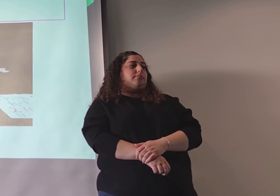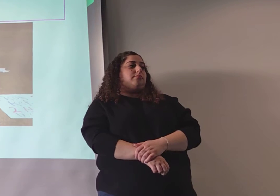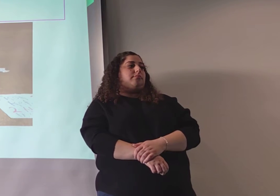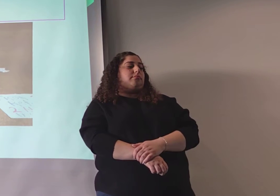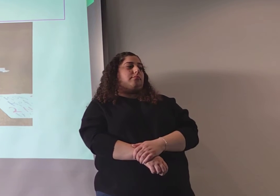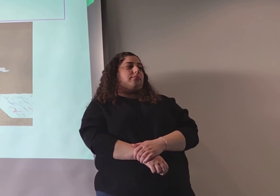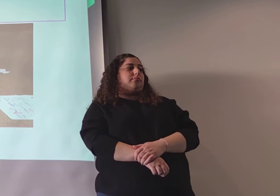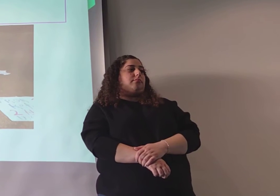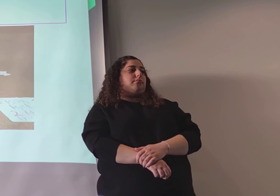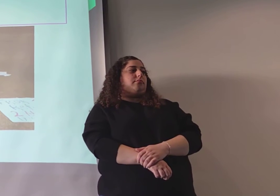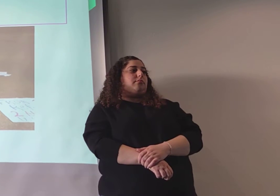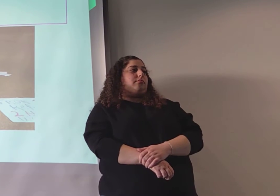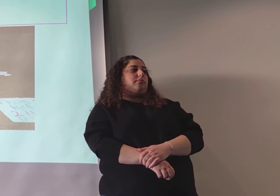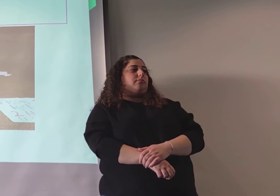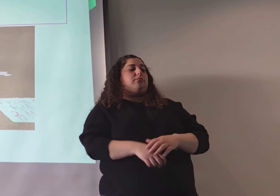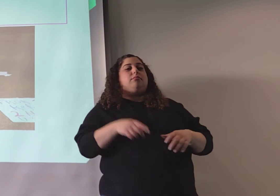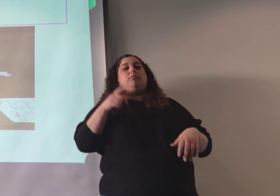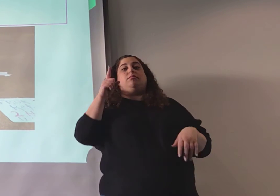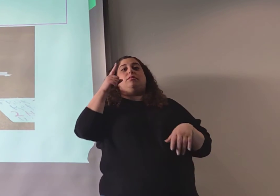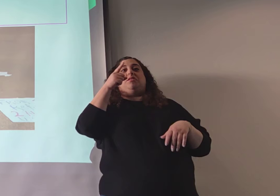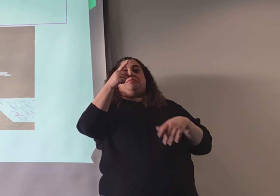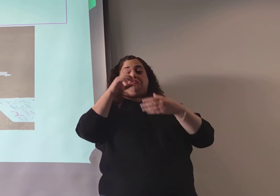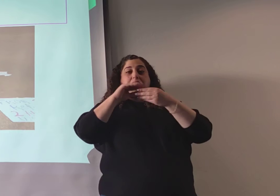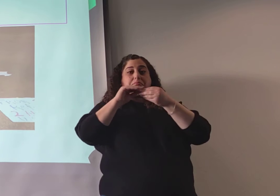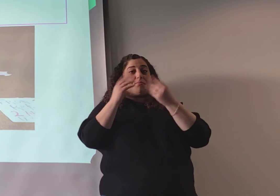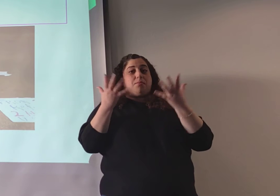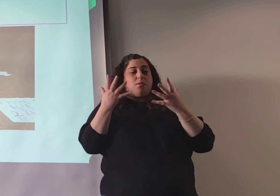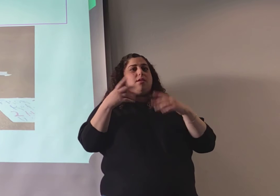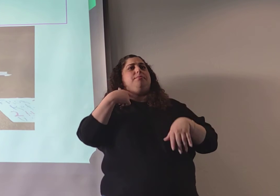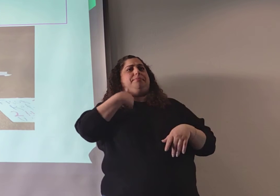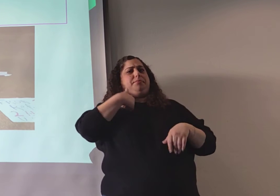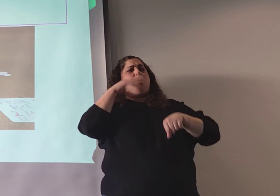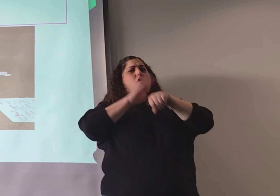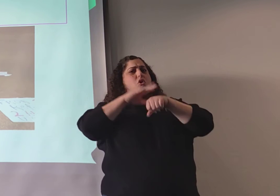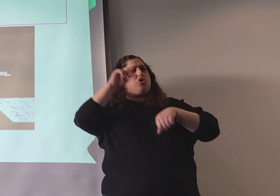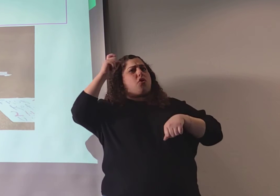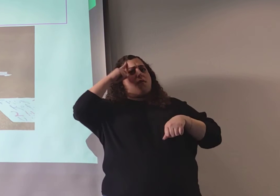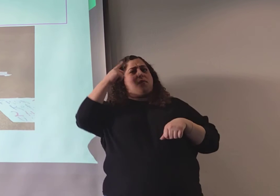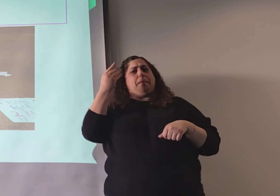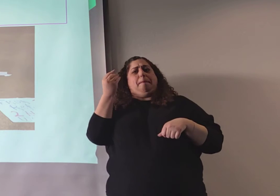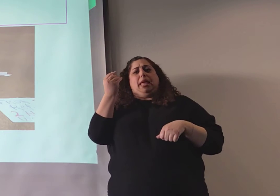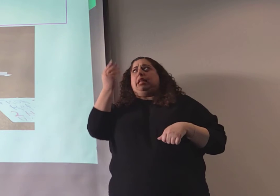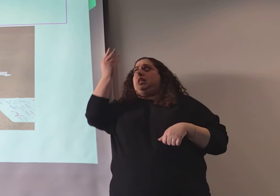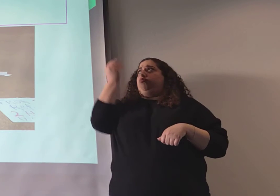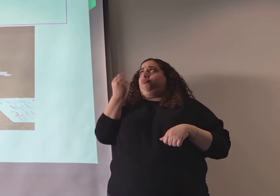Translation: He's currently receiving housing for section eight housing.